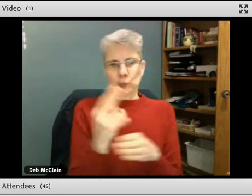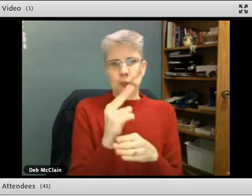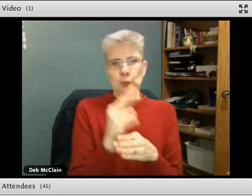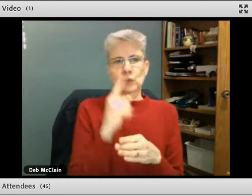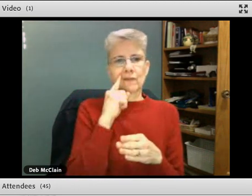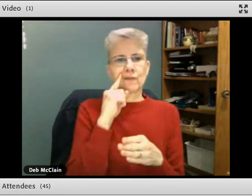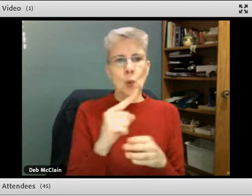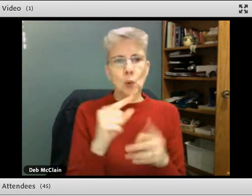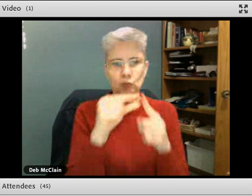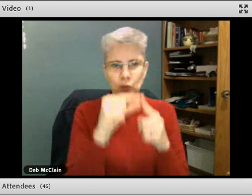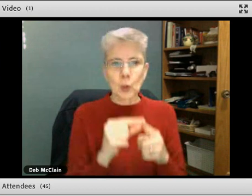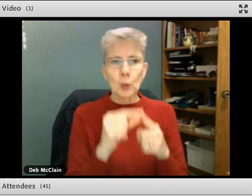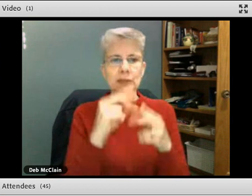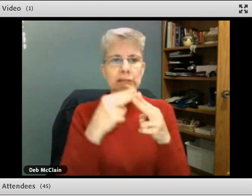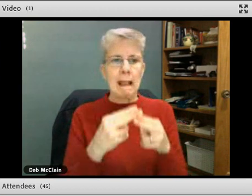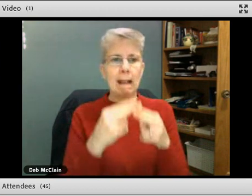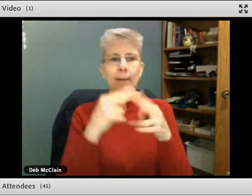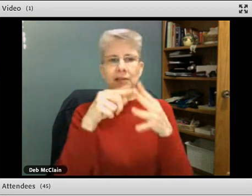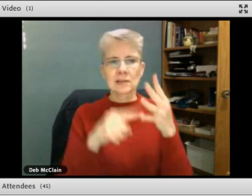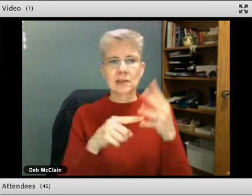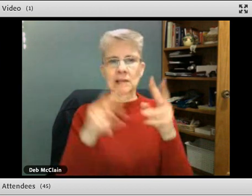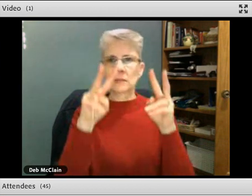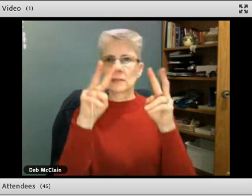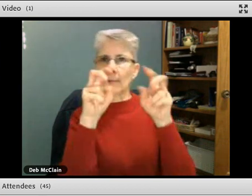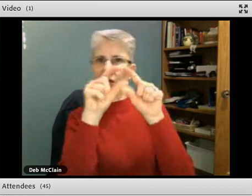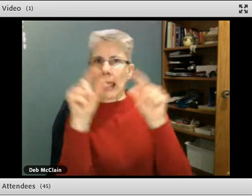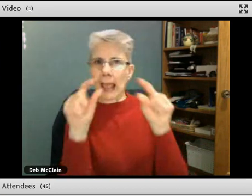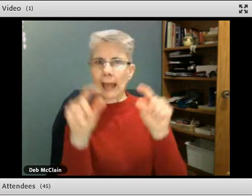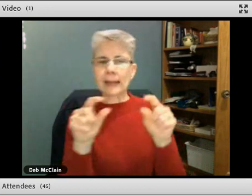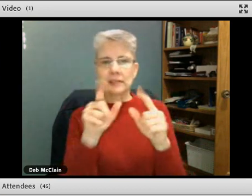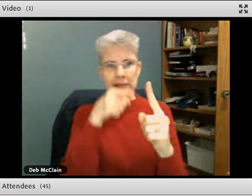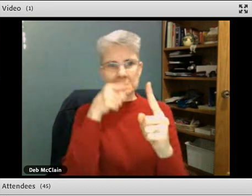names and subject headings, specifically,